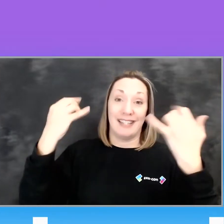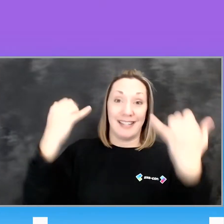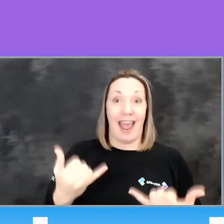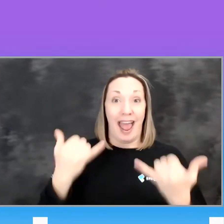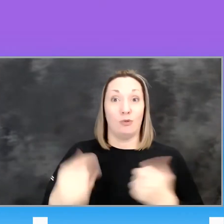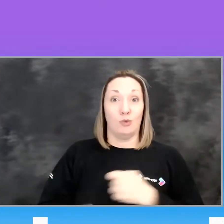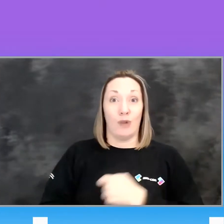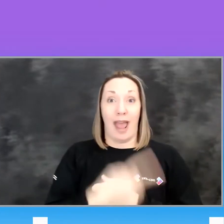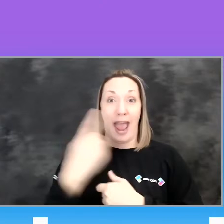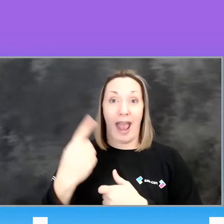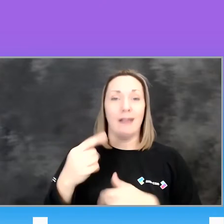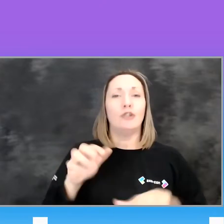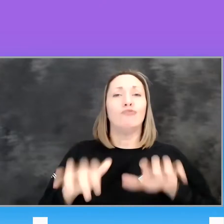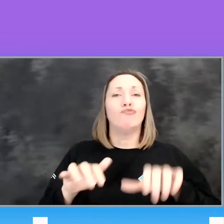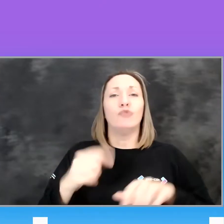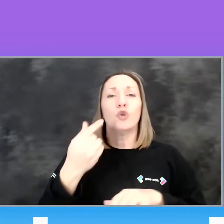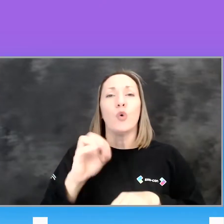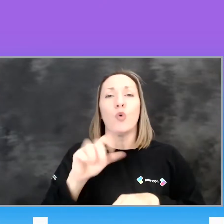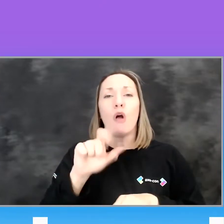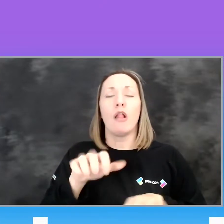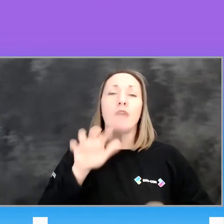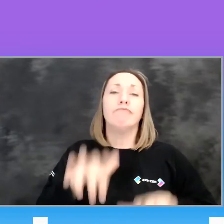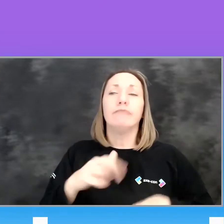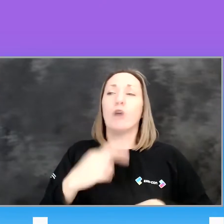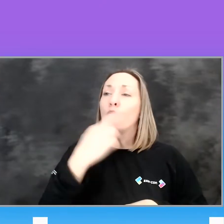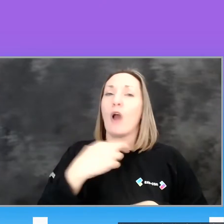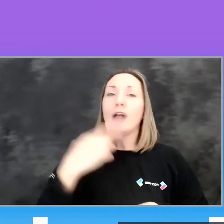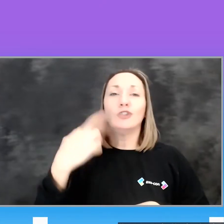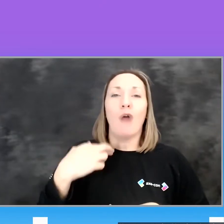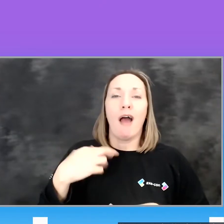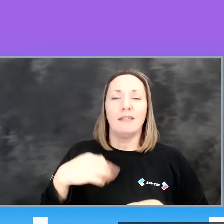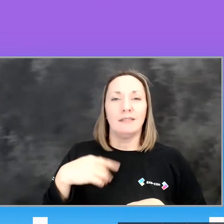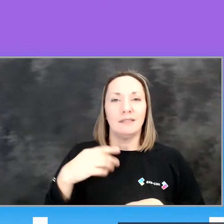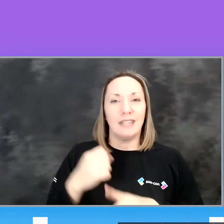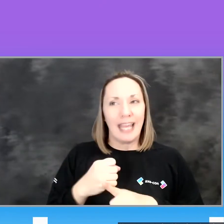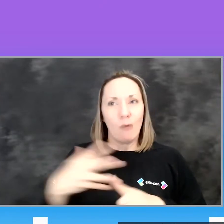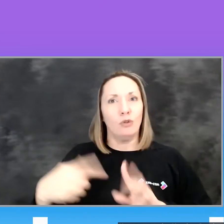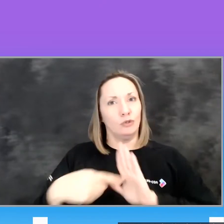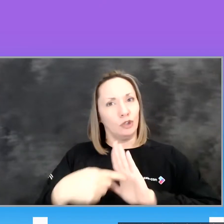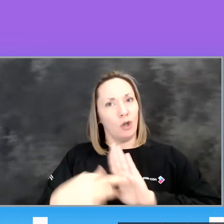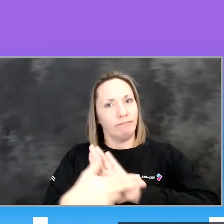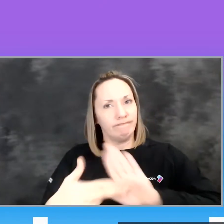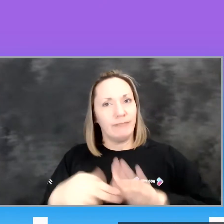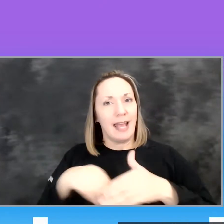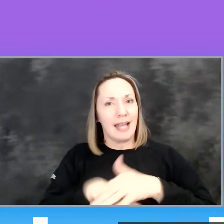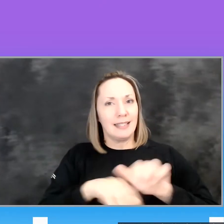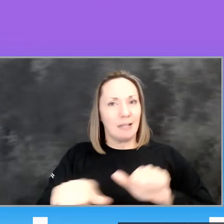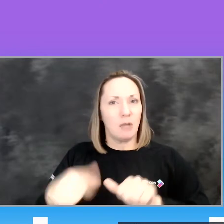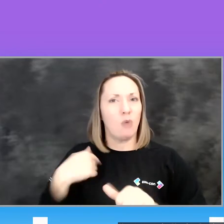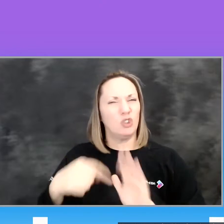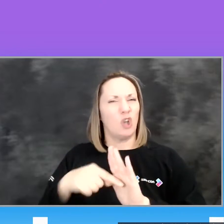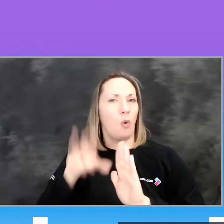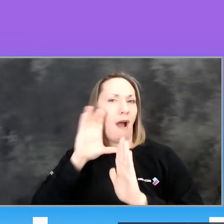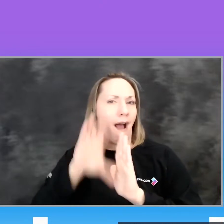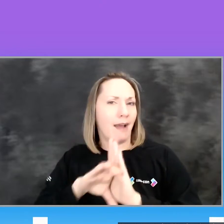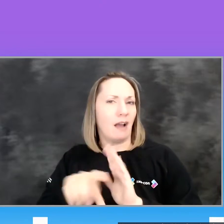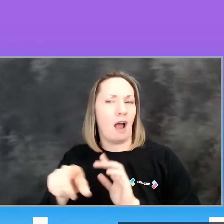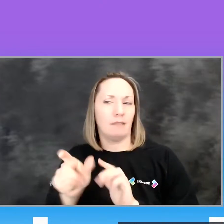a Google search and on a restaurant it's going to have if it's accessible, it's going to